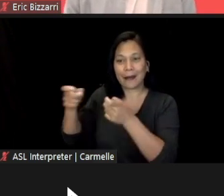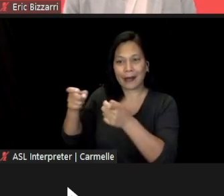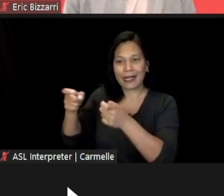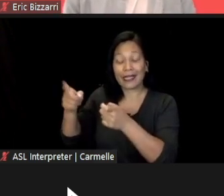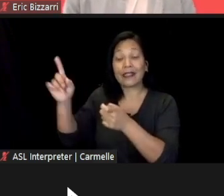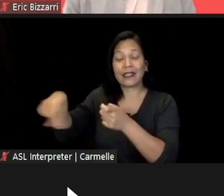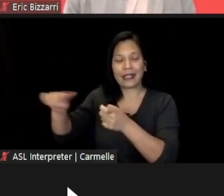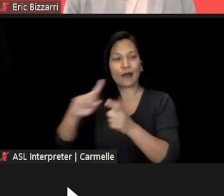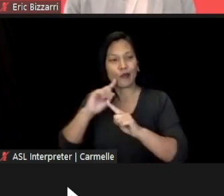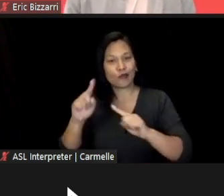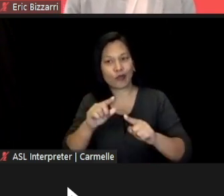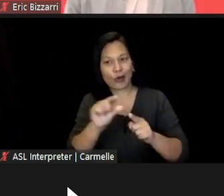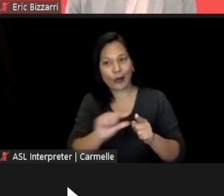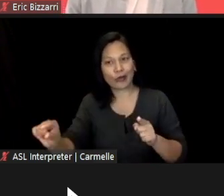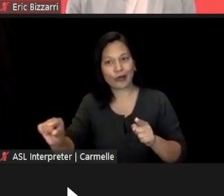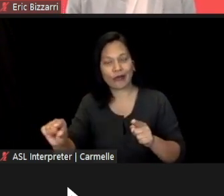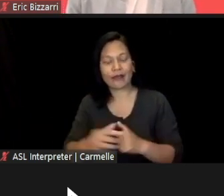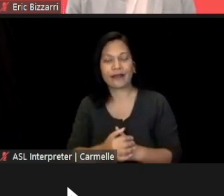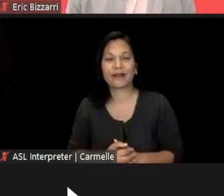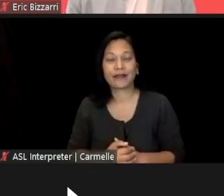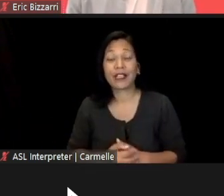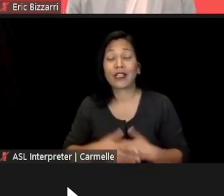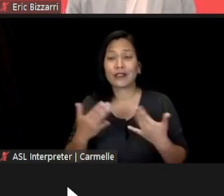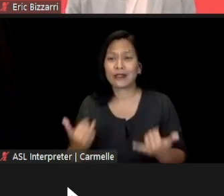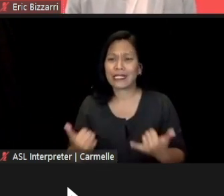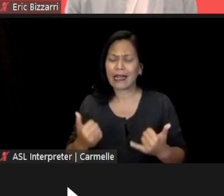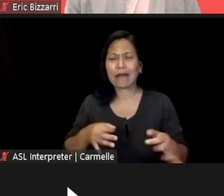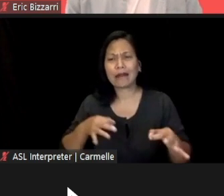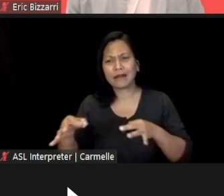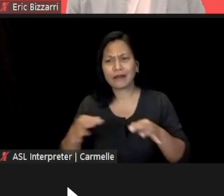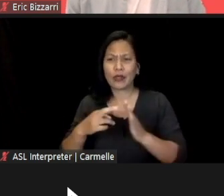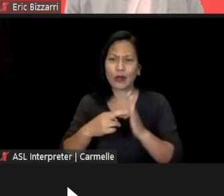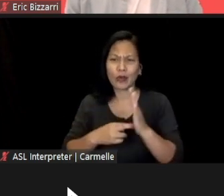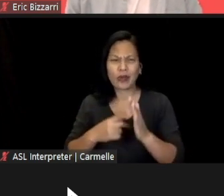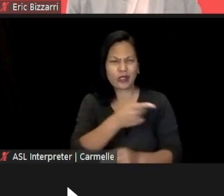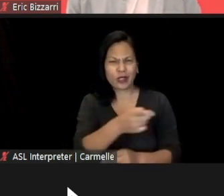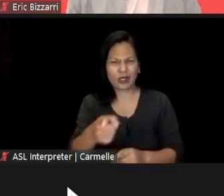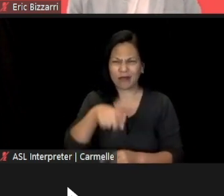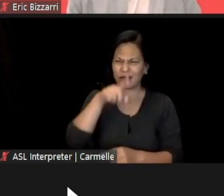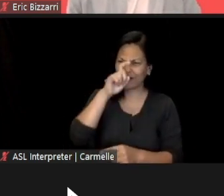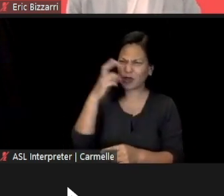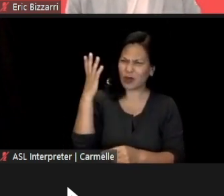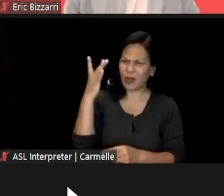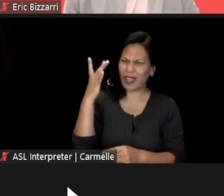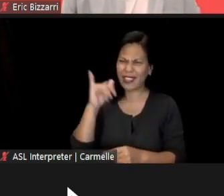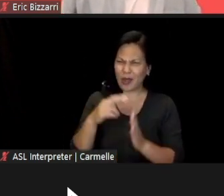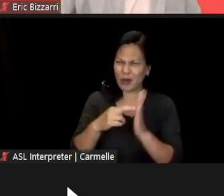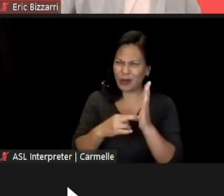You know, when I go through all the rules today, oftentimes, you know, you're going to go Rod, that seems really silly. Why is that still a rule in 2021?